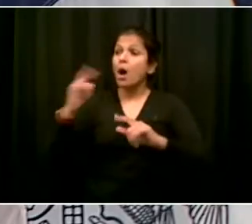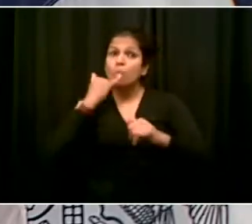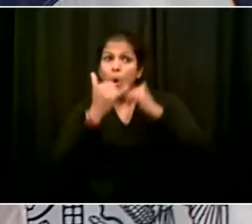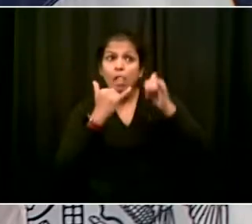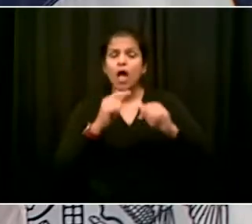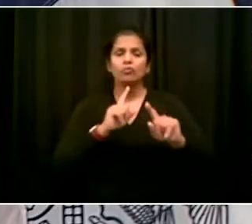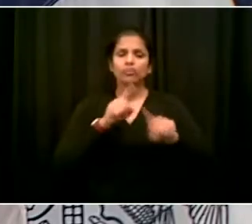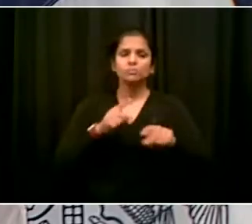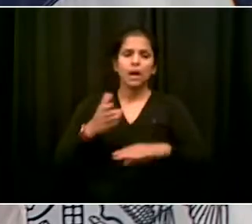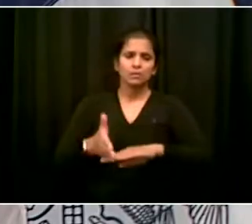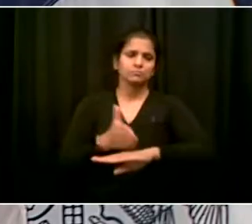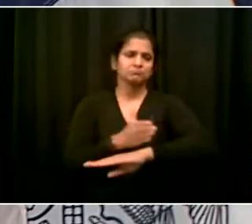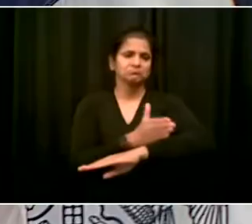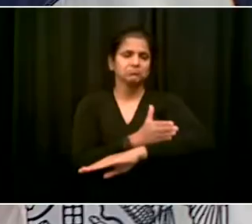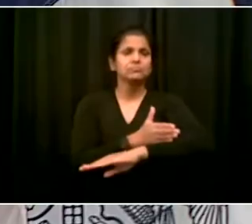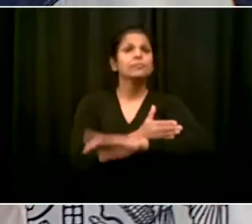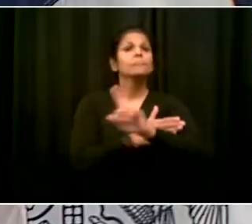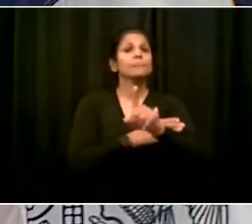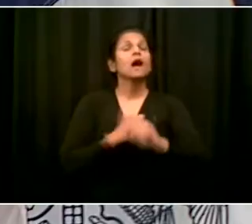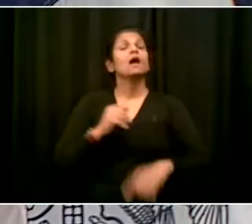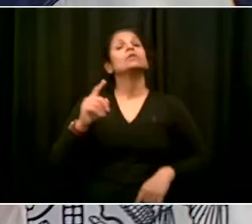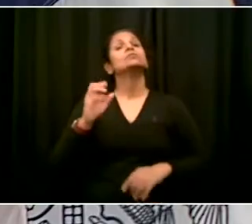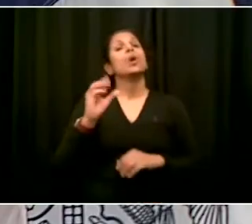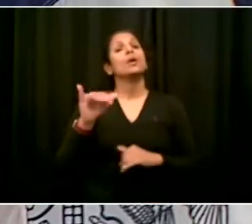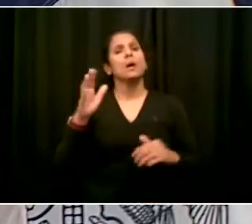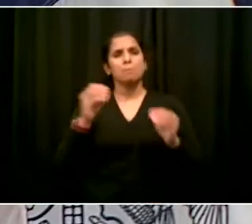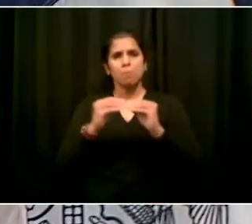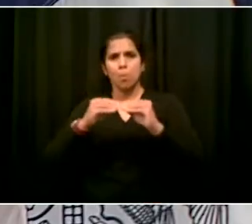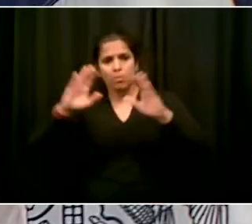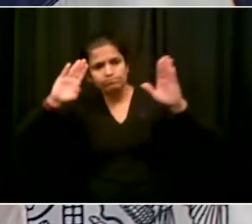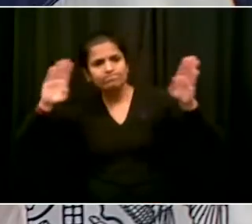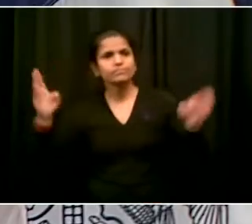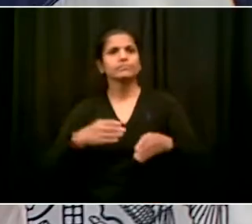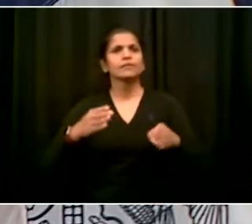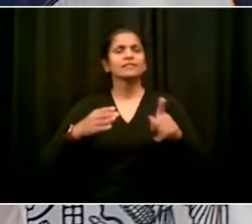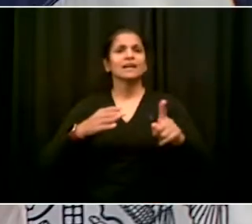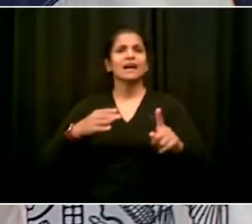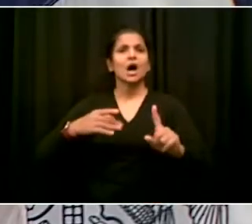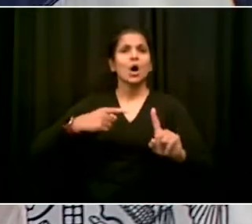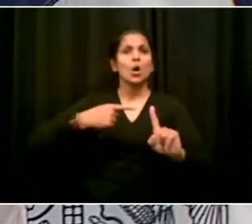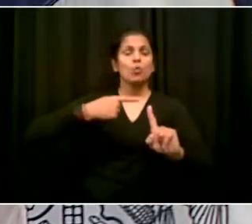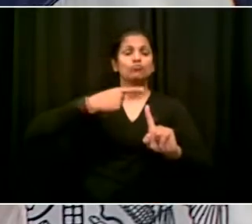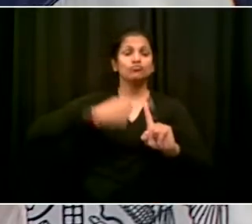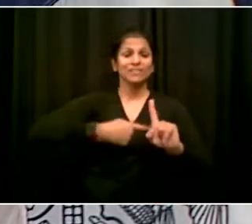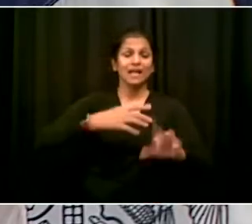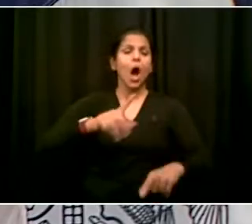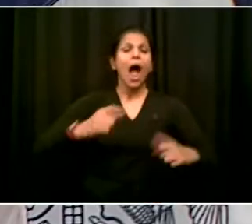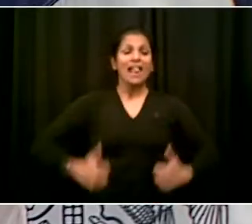ARE IMPROVING A LOT. THERE ISIS A HEAA VY FOCUS ON TENANT PROTECTION